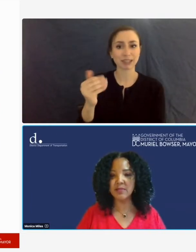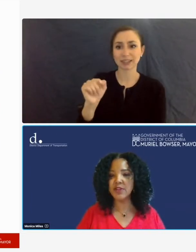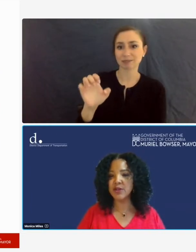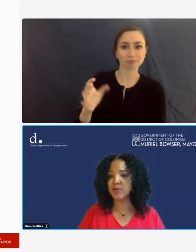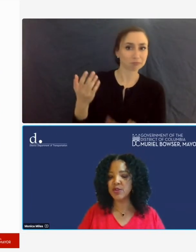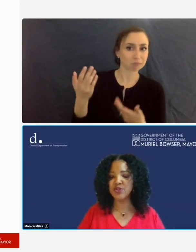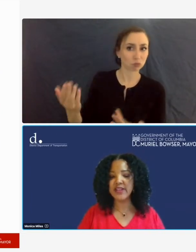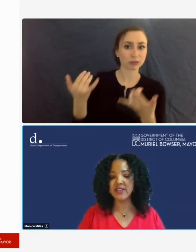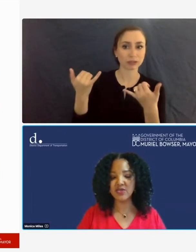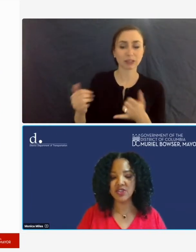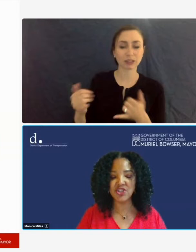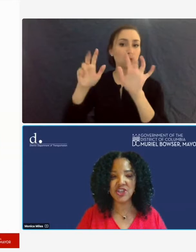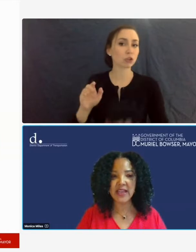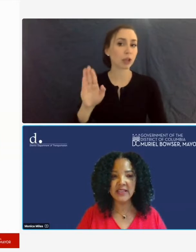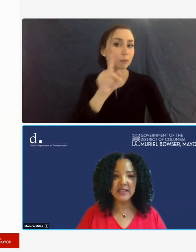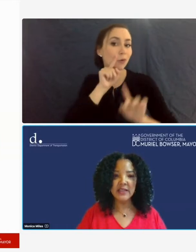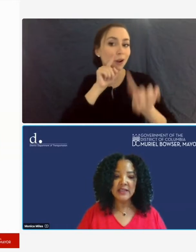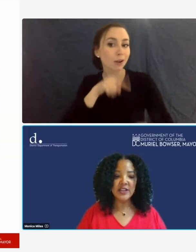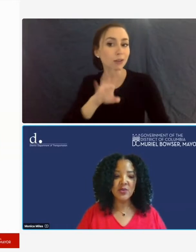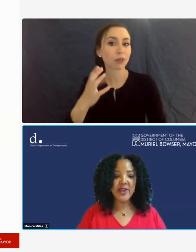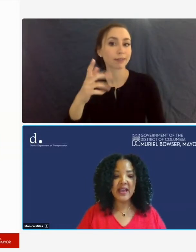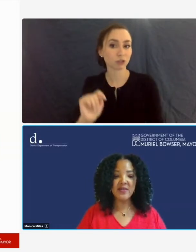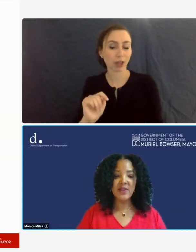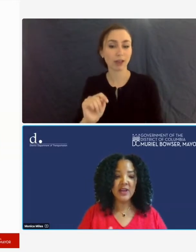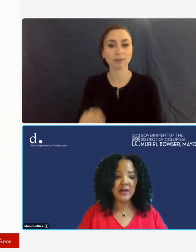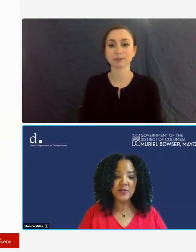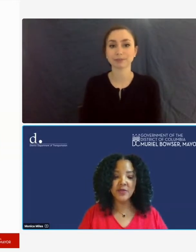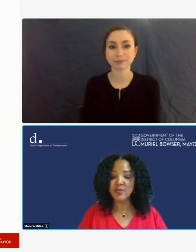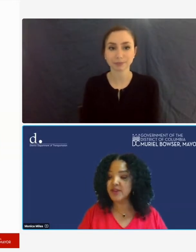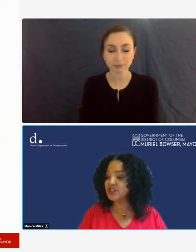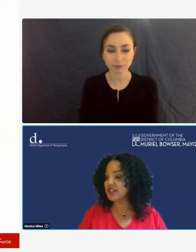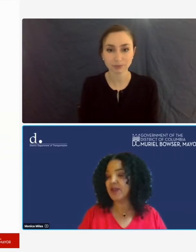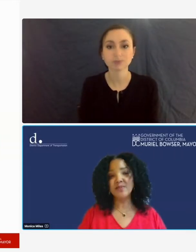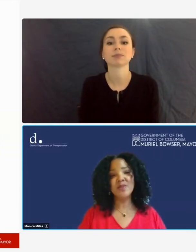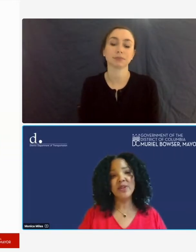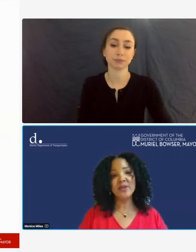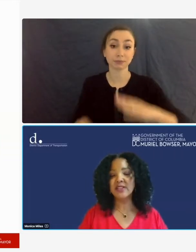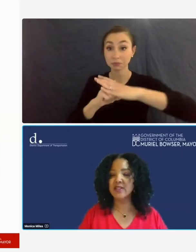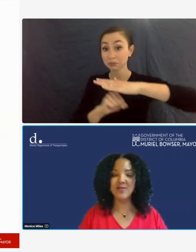put your answers in the chat so we have um the bridge that's about to be built it's going to be